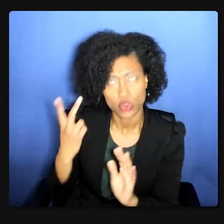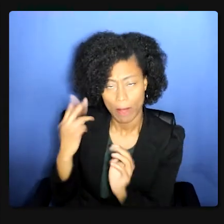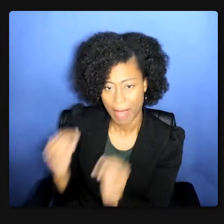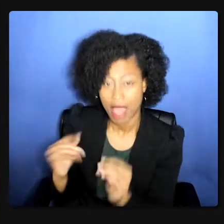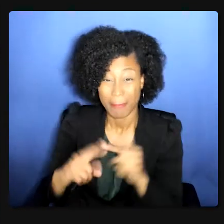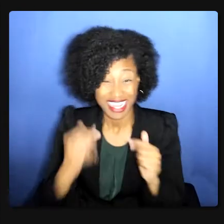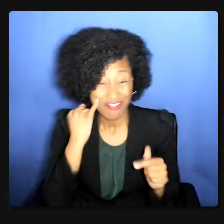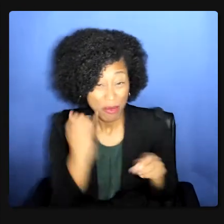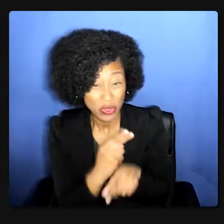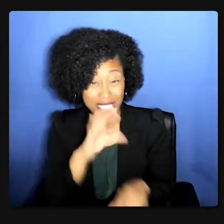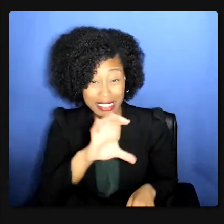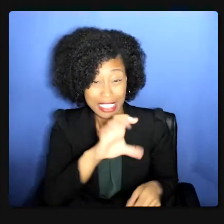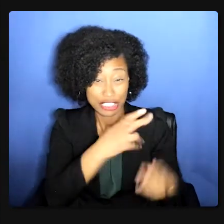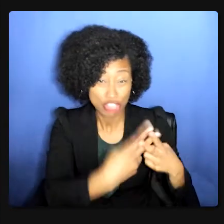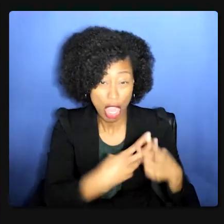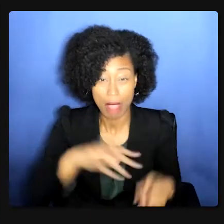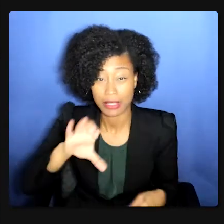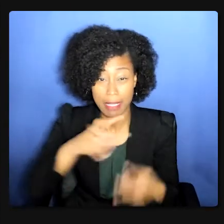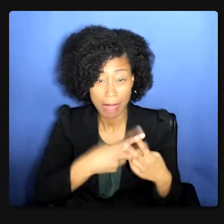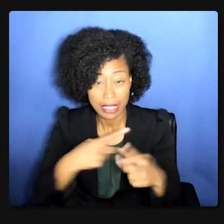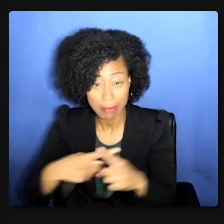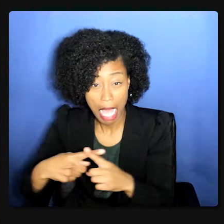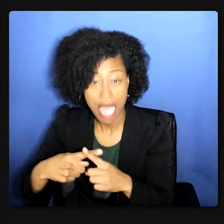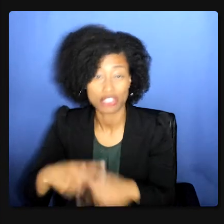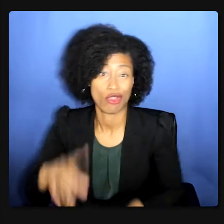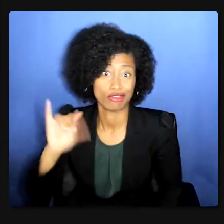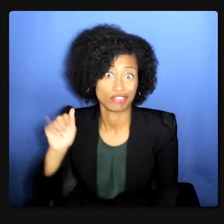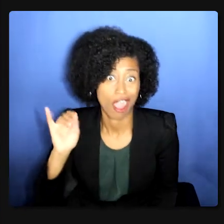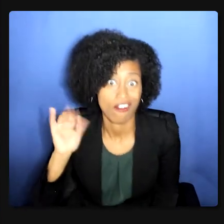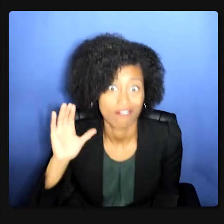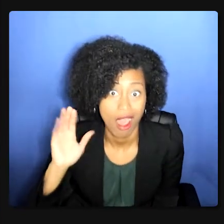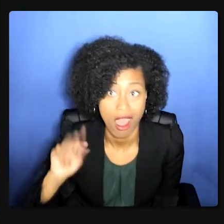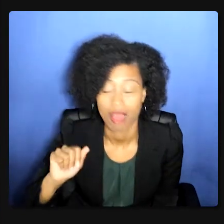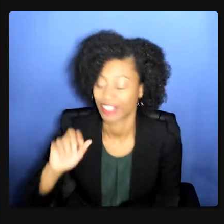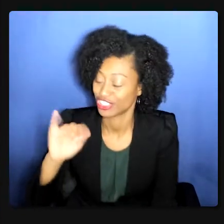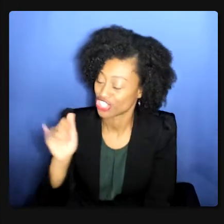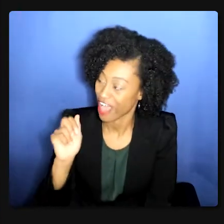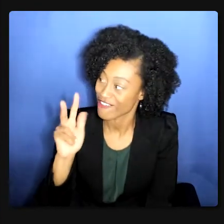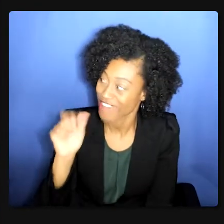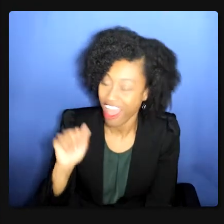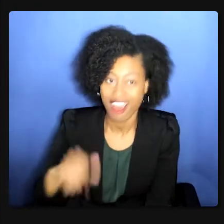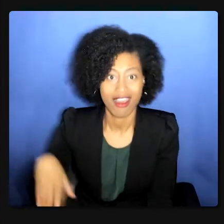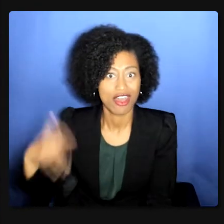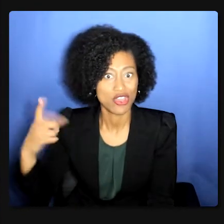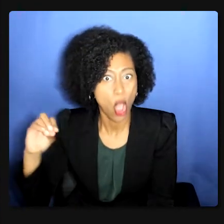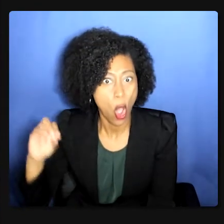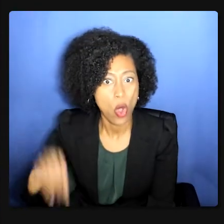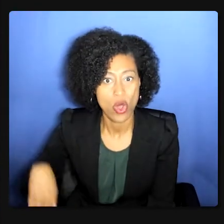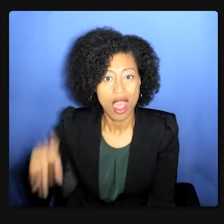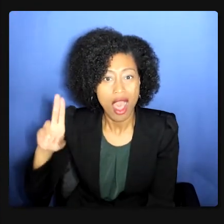But what if I'm using C Sharp, C++ or Java or Go or Unity or Unreal?